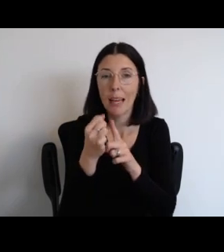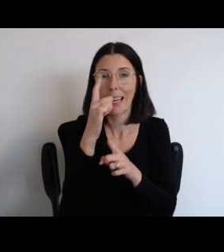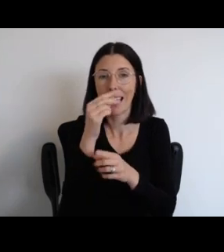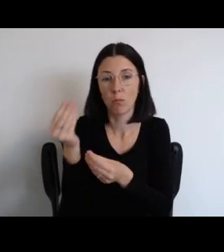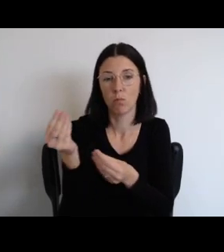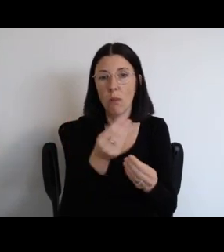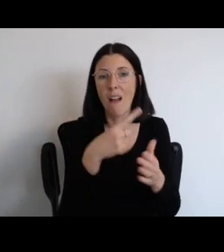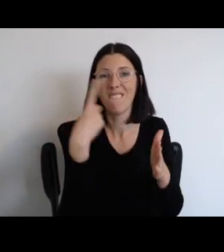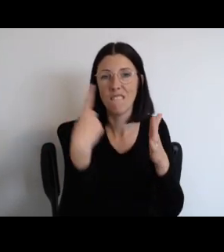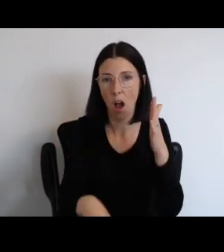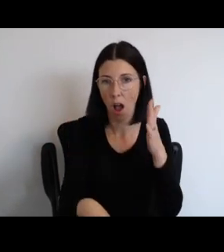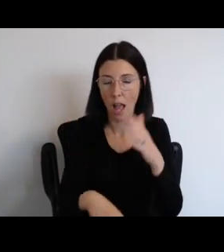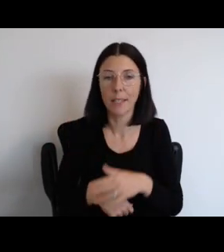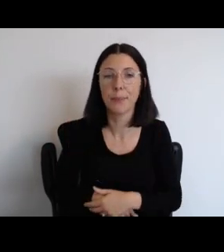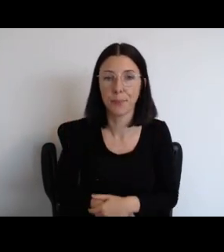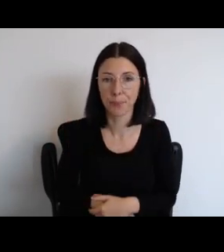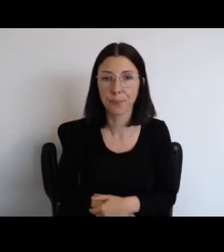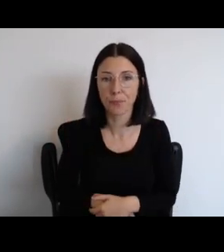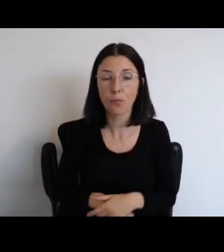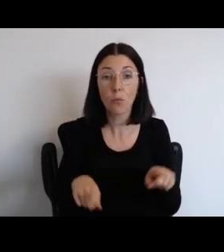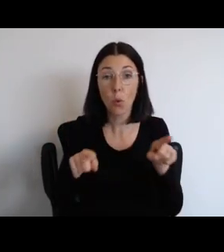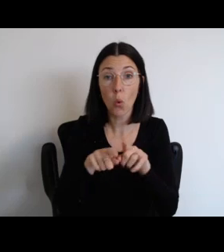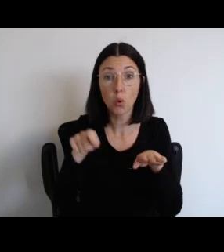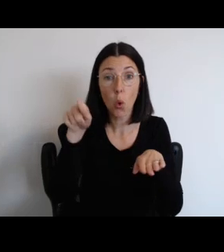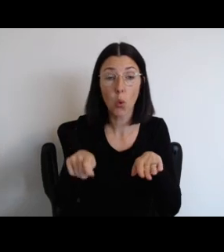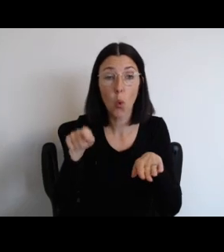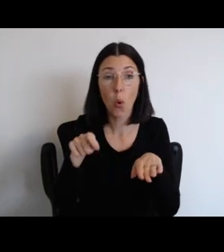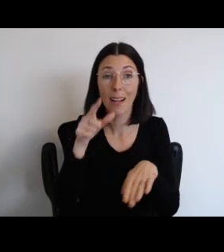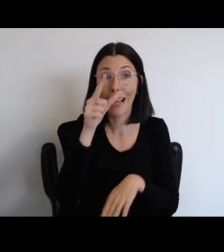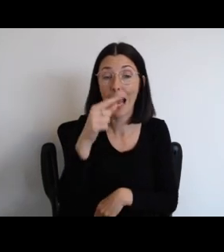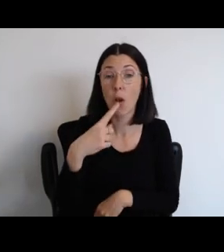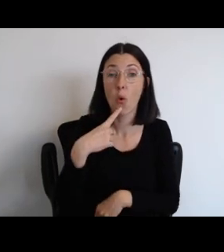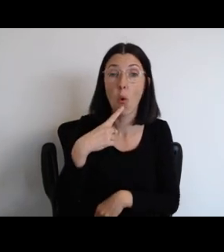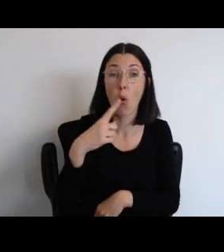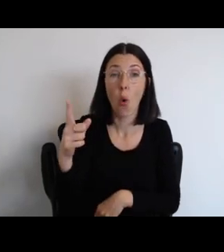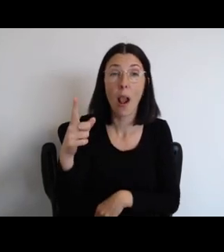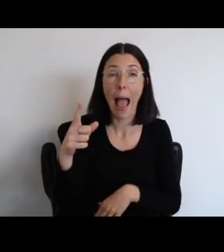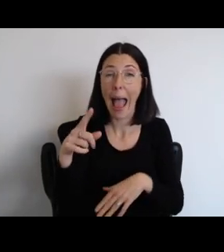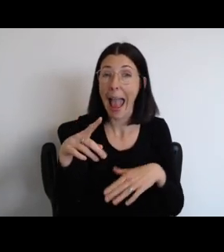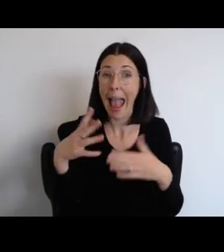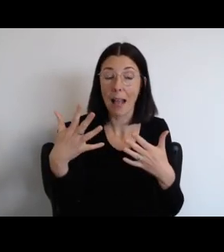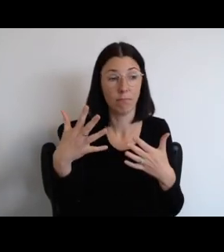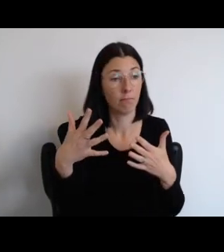court can also order the reimbursement of any expenses which have been incurred by the other